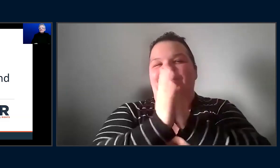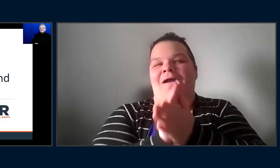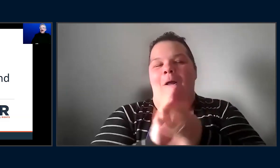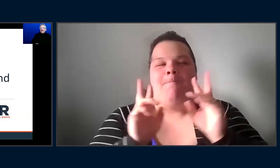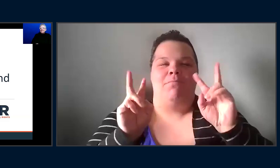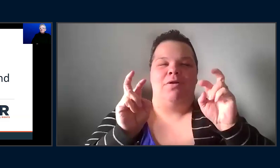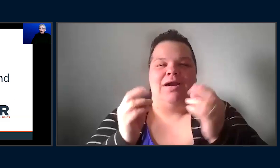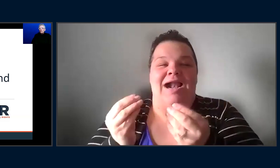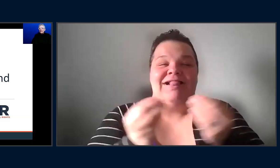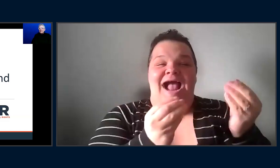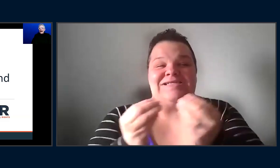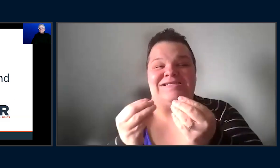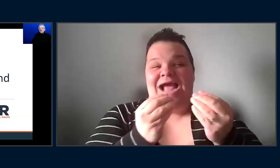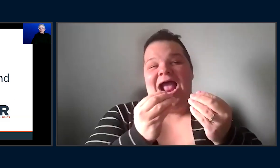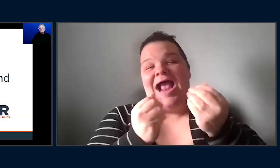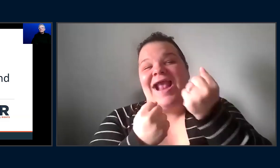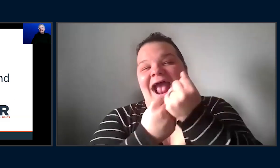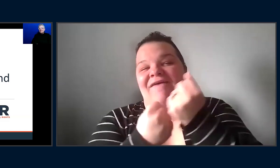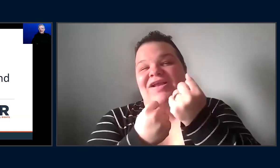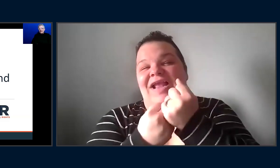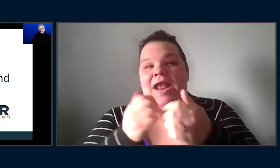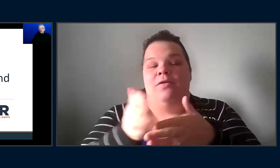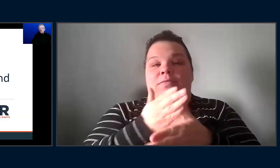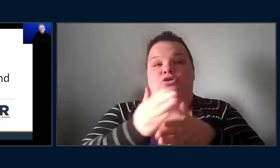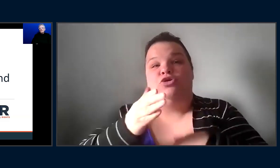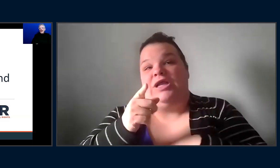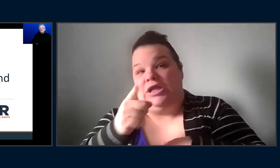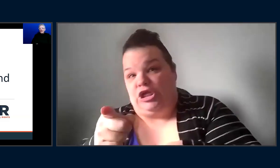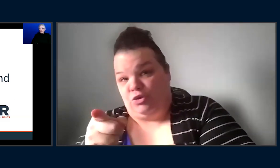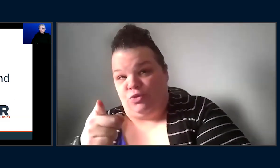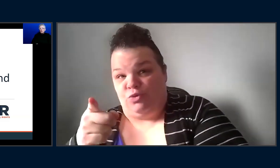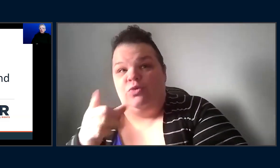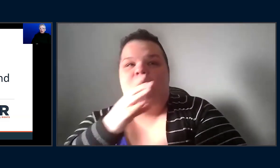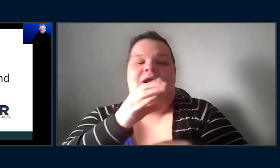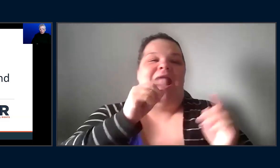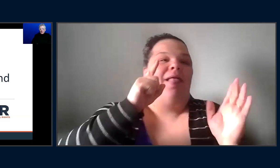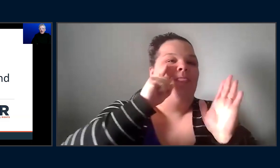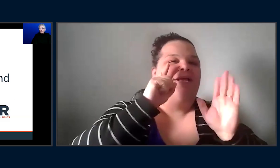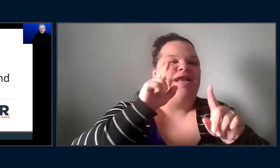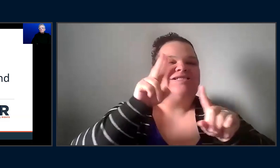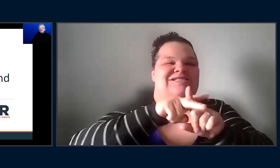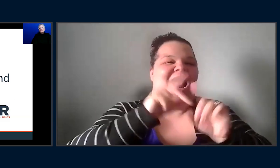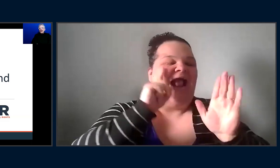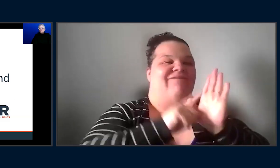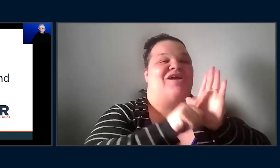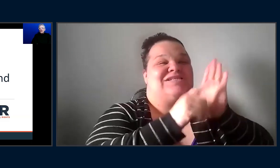frustrated with the process, I get involved and I become the liaison, if you will, or the advocate between you,